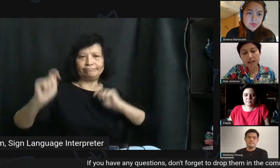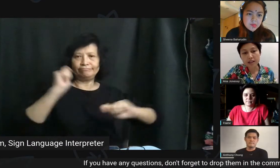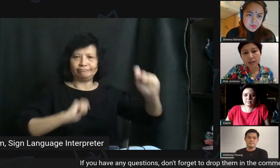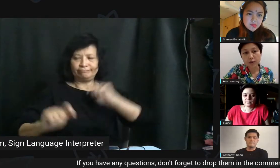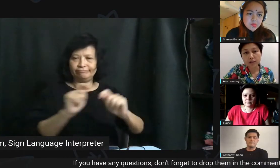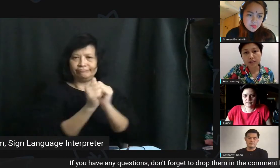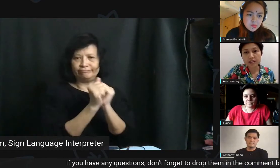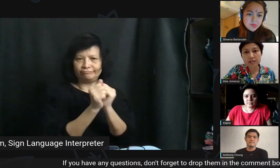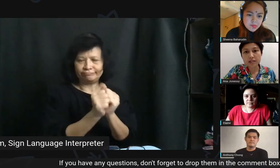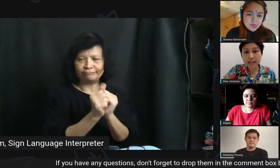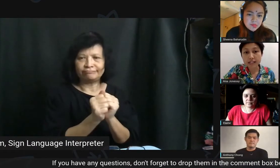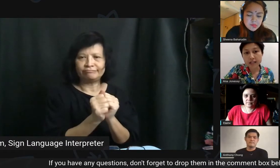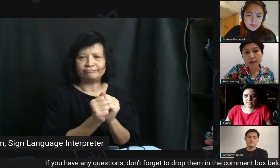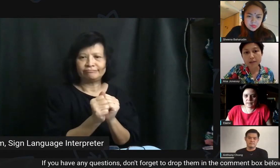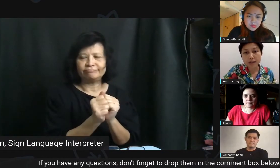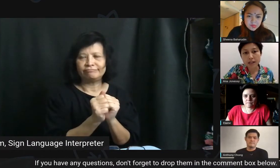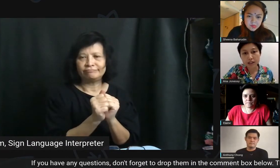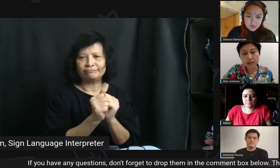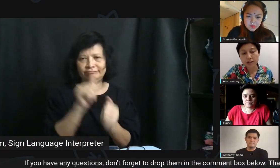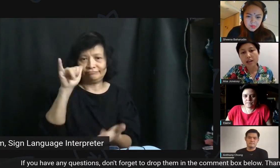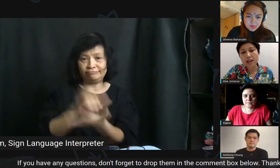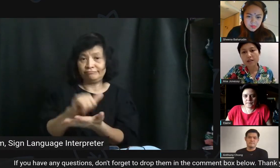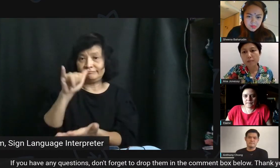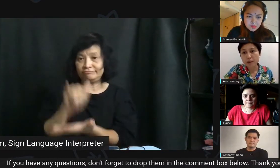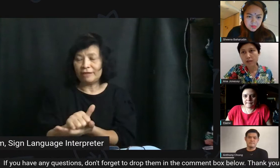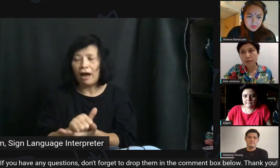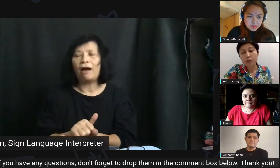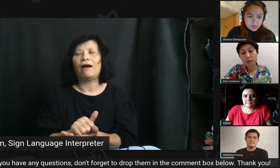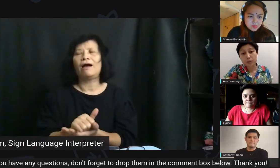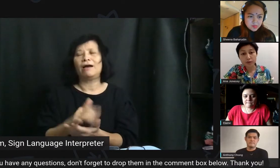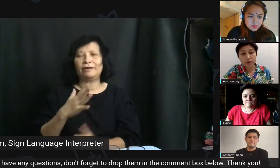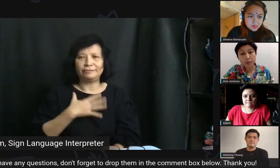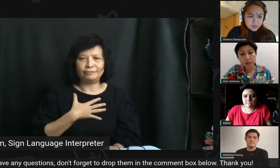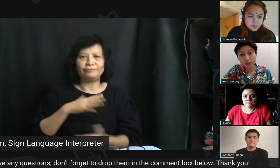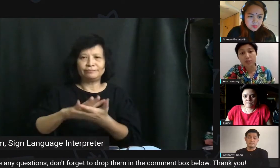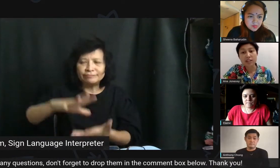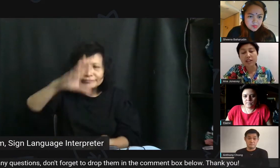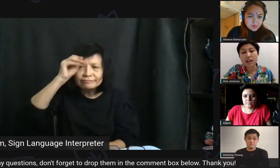It was that time that I learned and met more people from the community